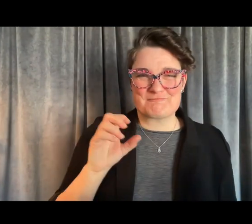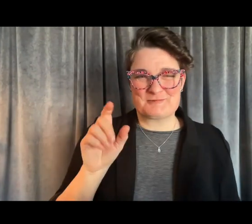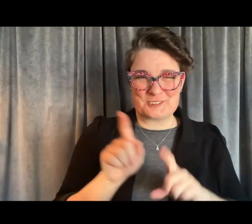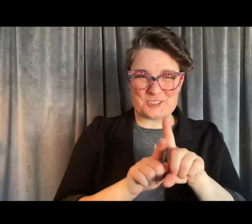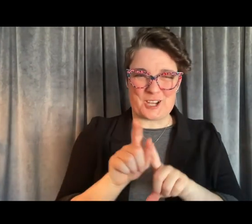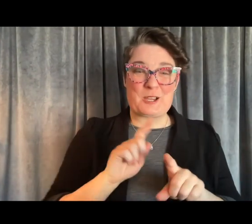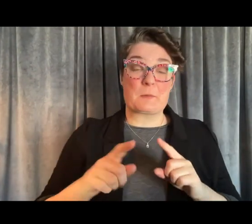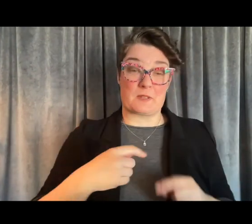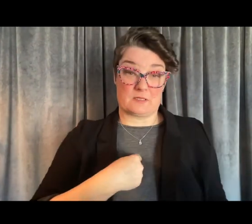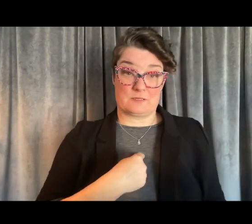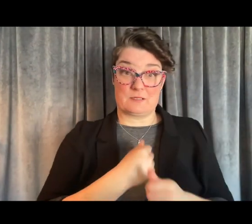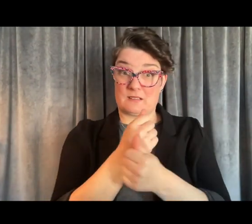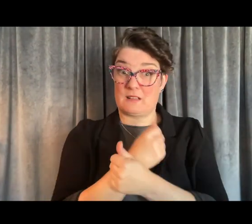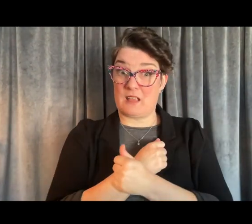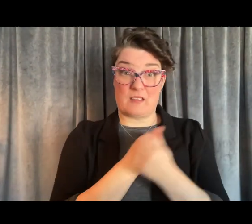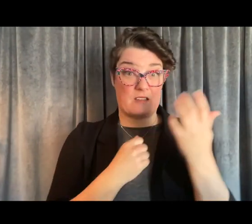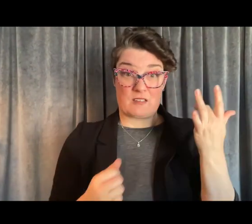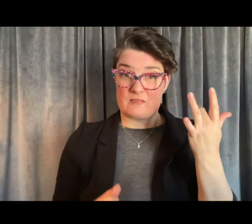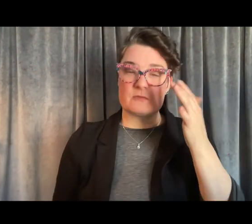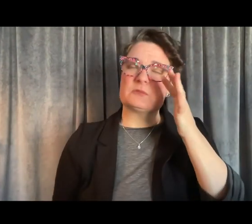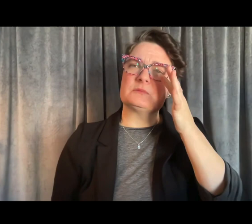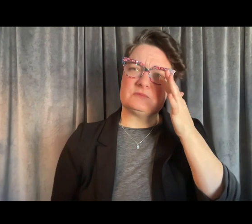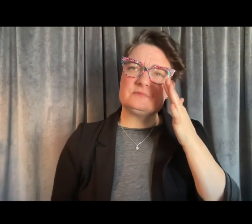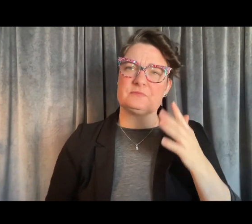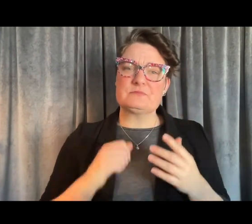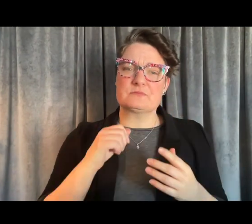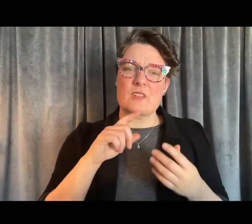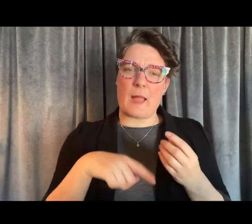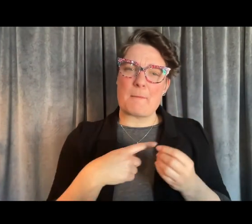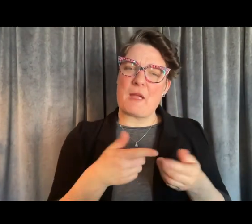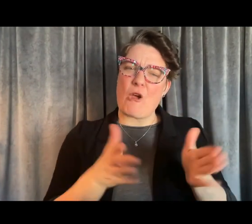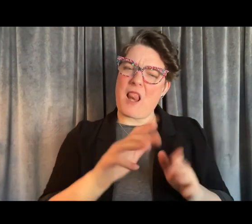But part of the reasons why I love it is because it's about letting yourself